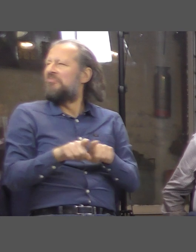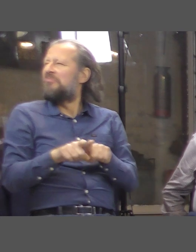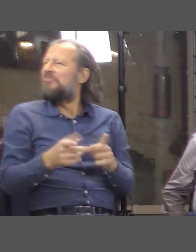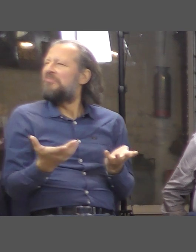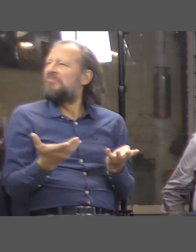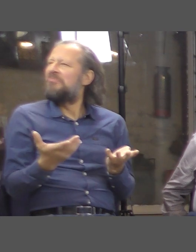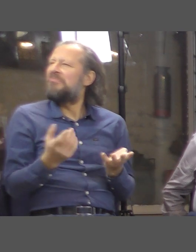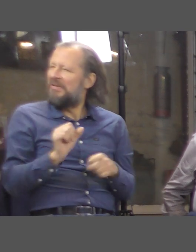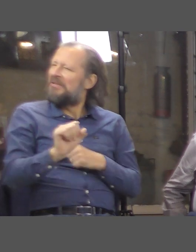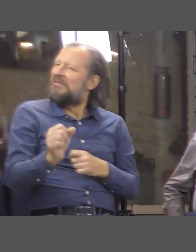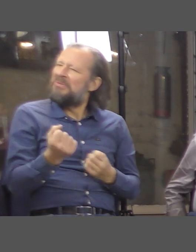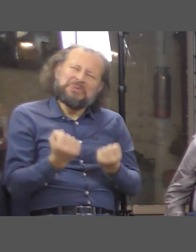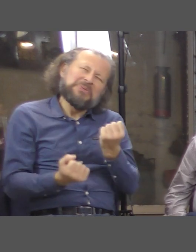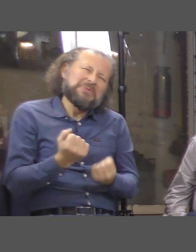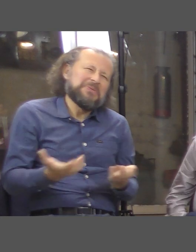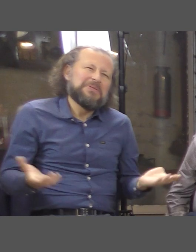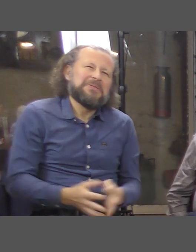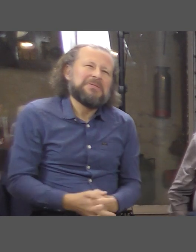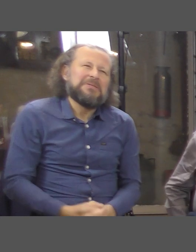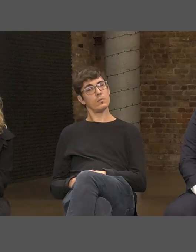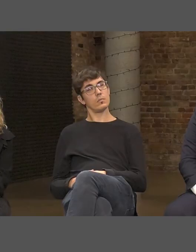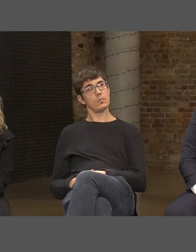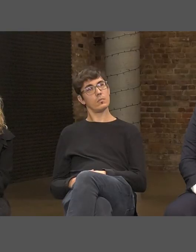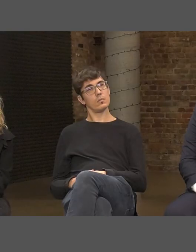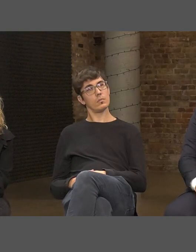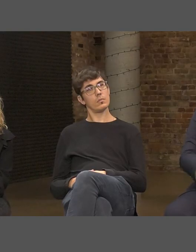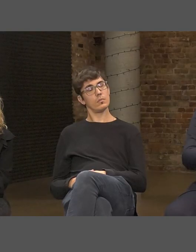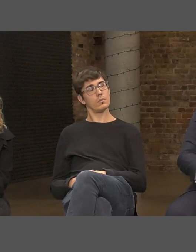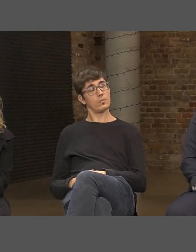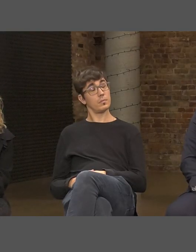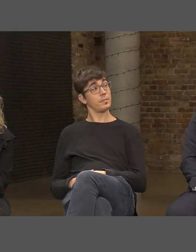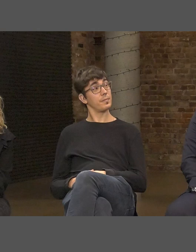But also the family kind of forced me. Yes tried to influence me on a difficult topic.